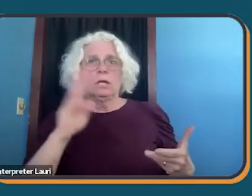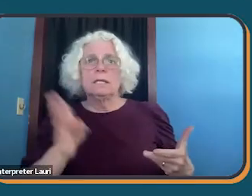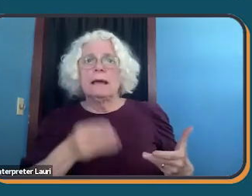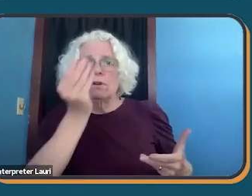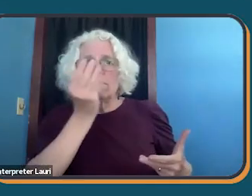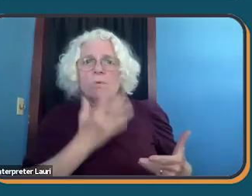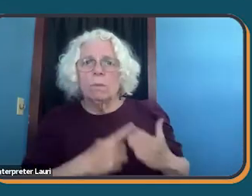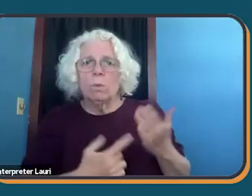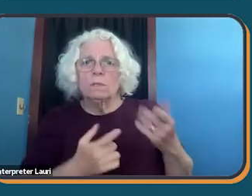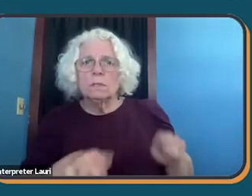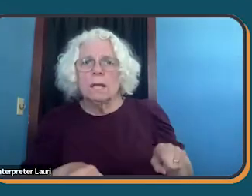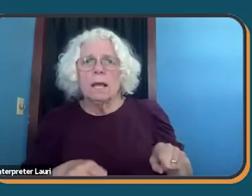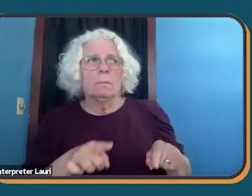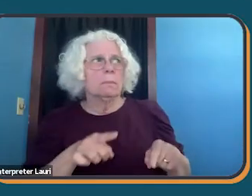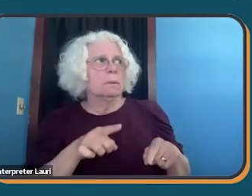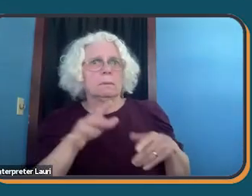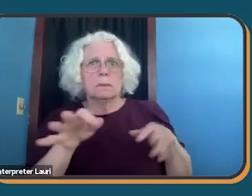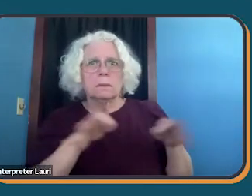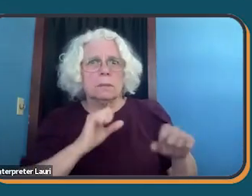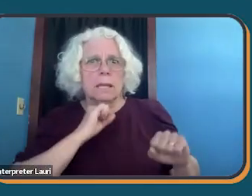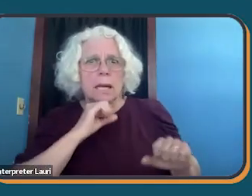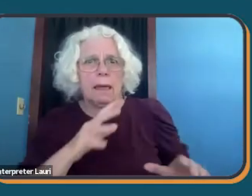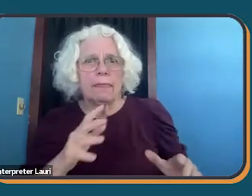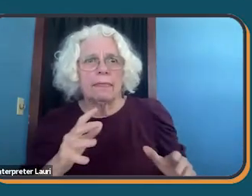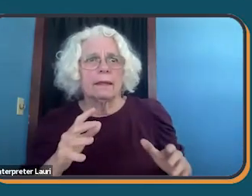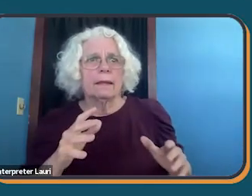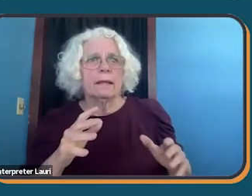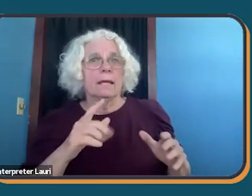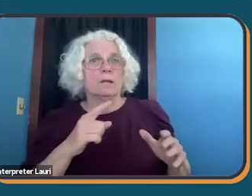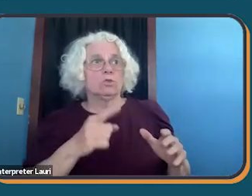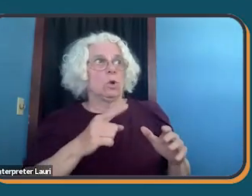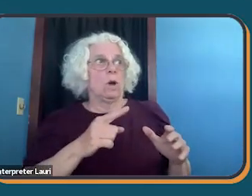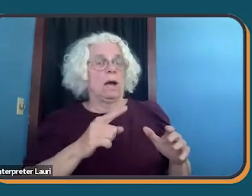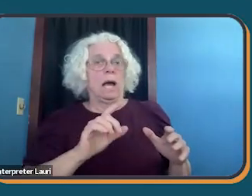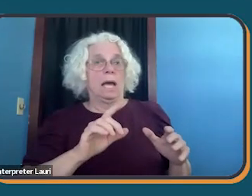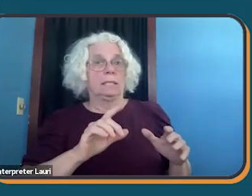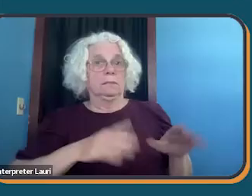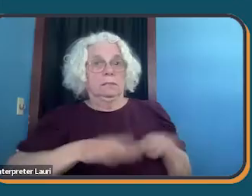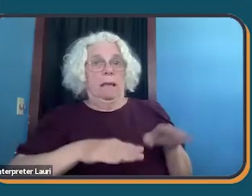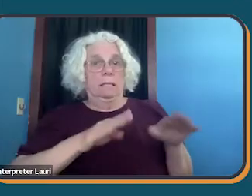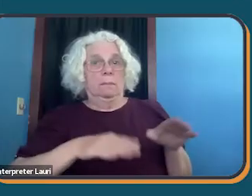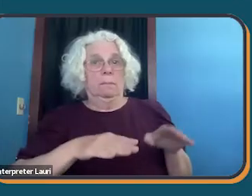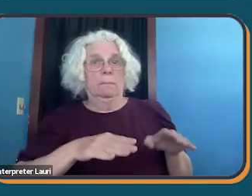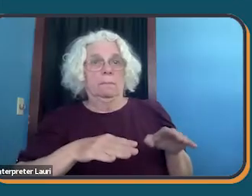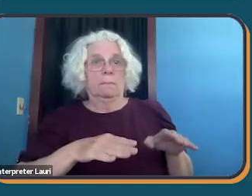and about kicked the doctor in the face.